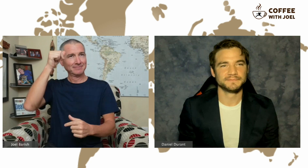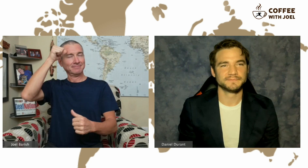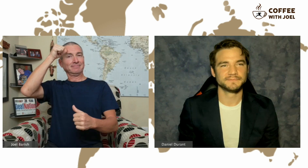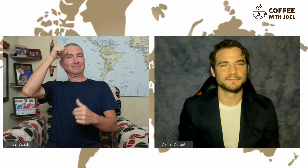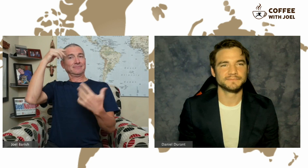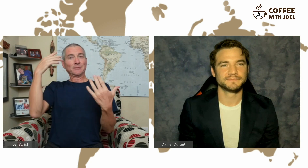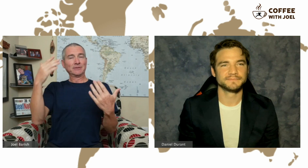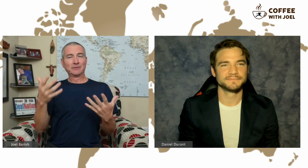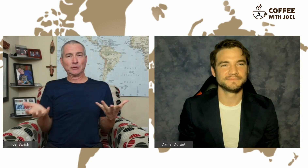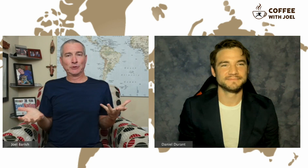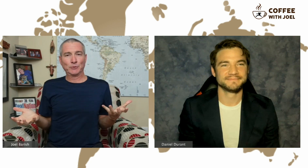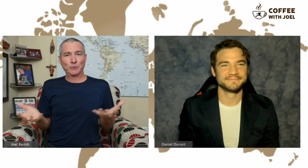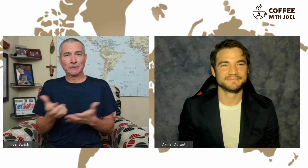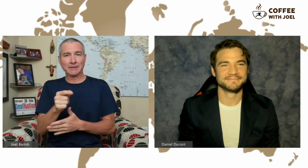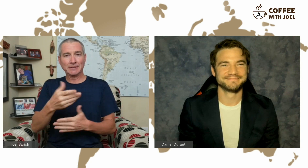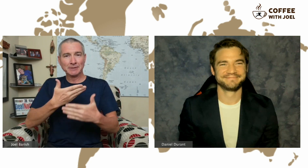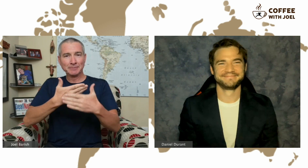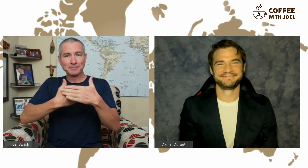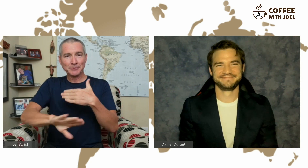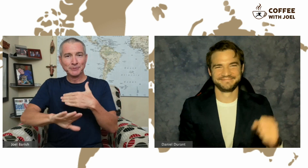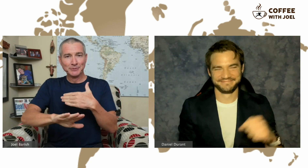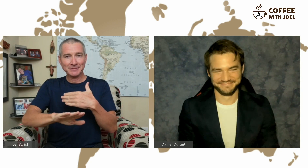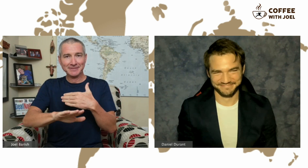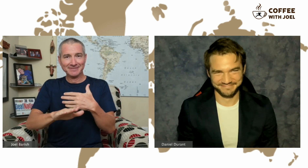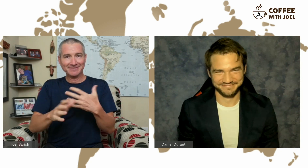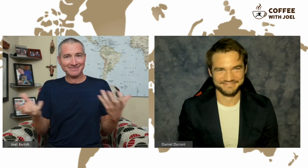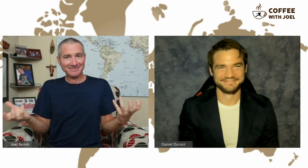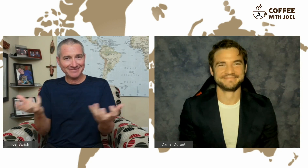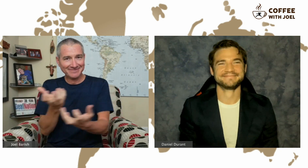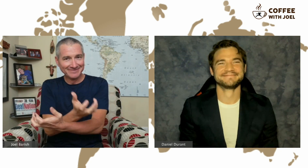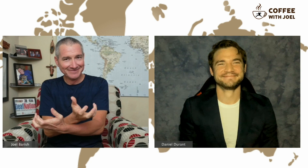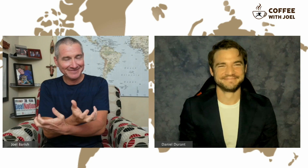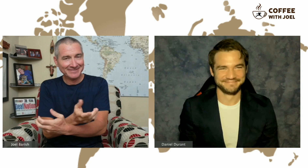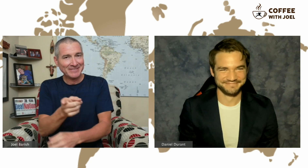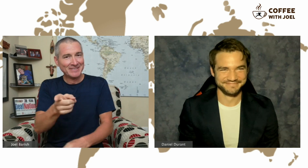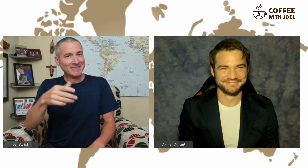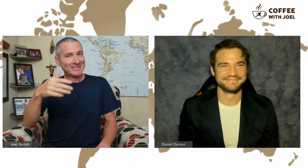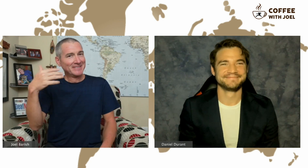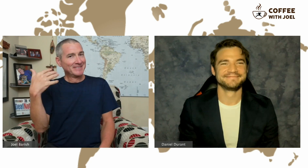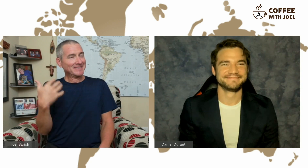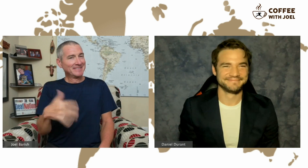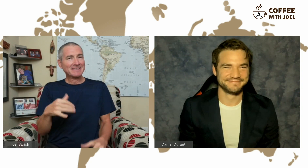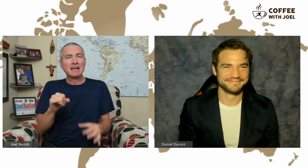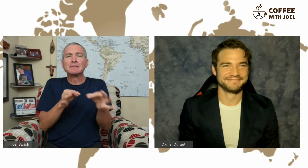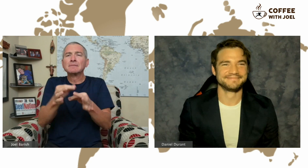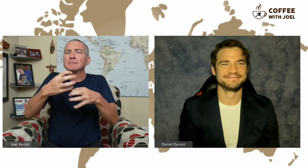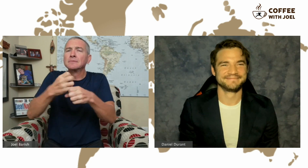I remember I met you through Switched at Birth. Wow.